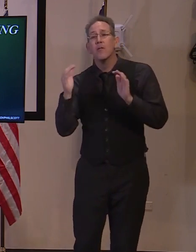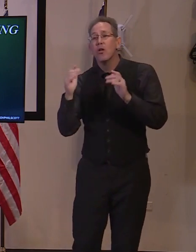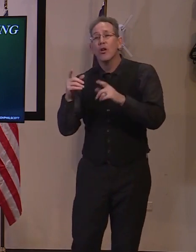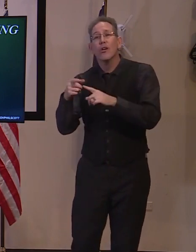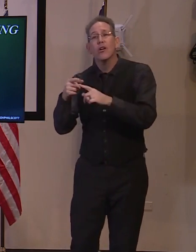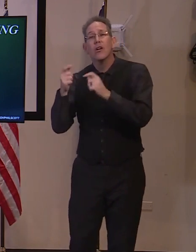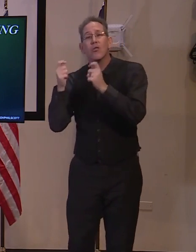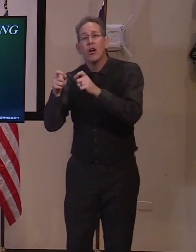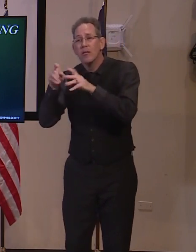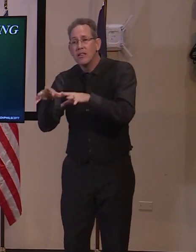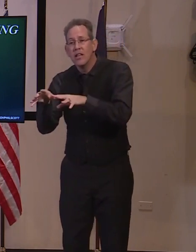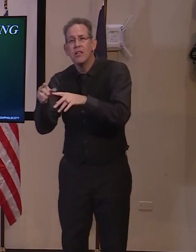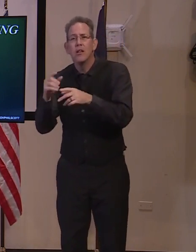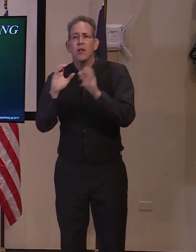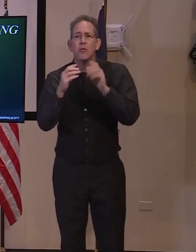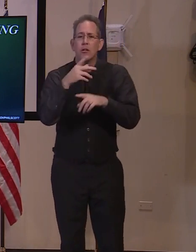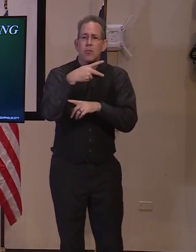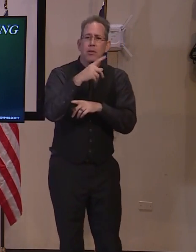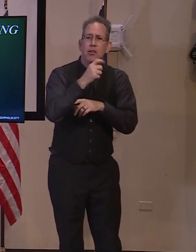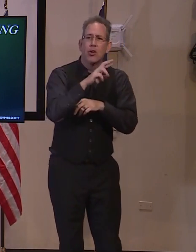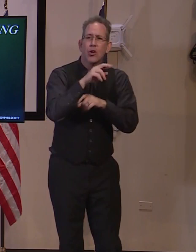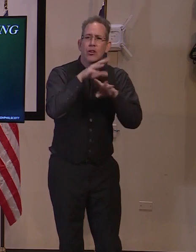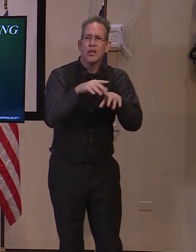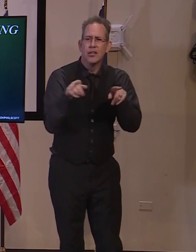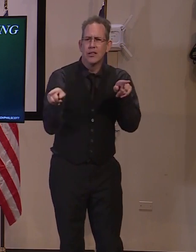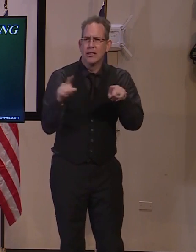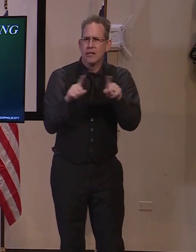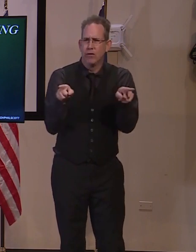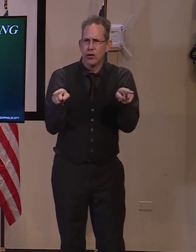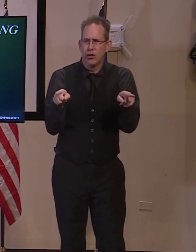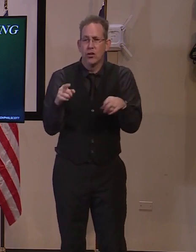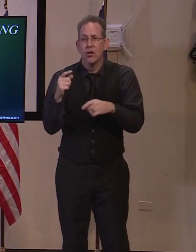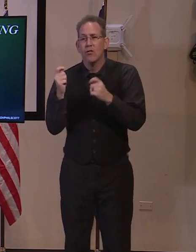But the low positivity rate from the Indian chest just does confirm a